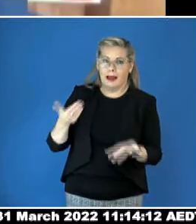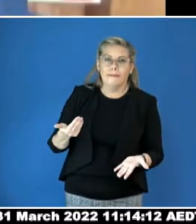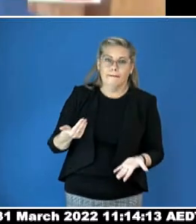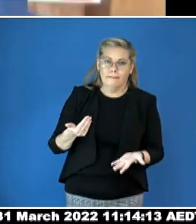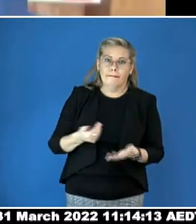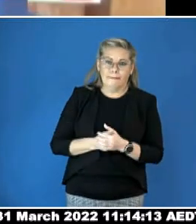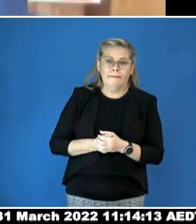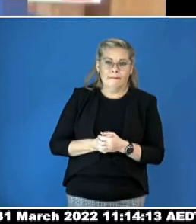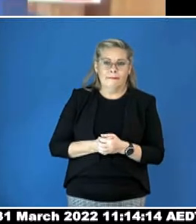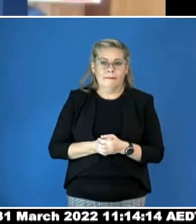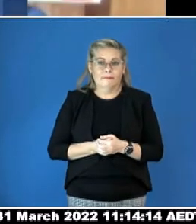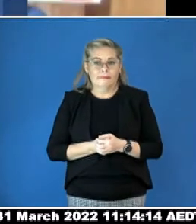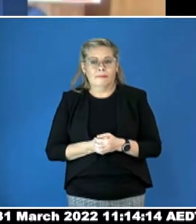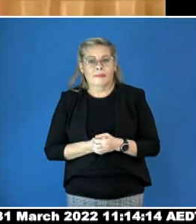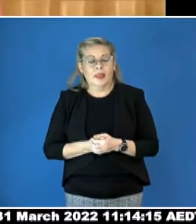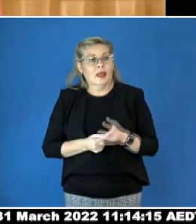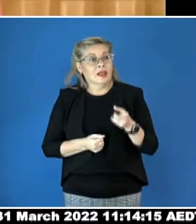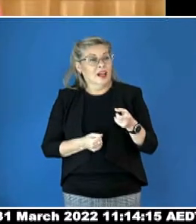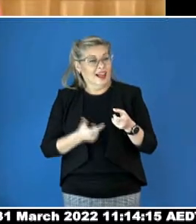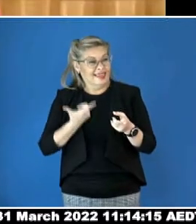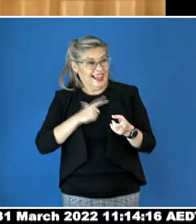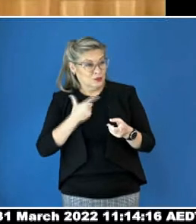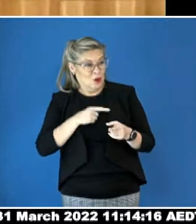It did, Kate, yeah. MS EASTMAN: And so one of the reasons you wanted to come and talk to